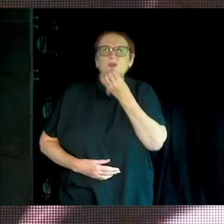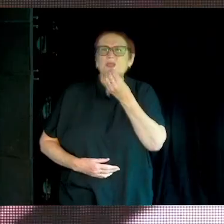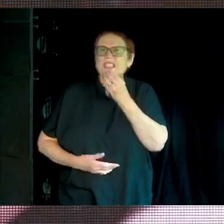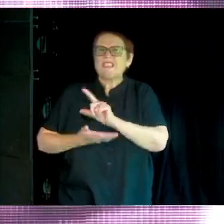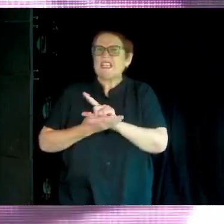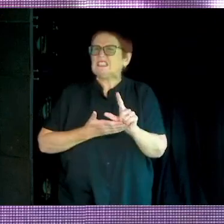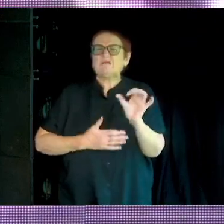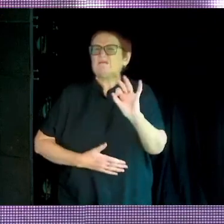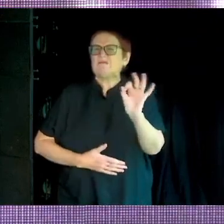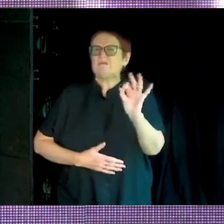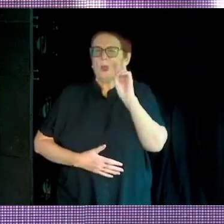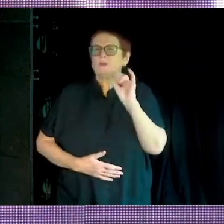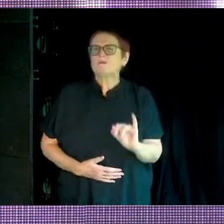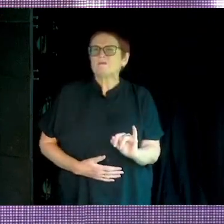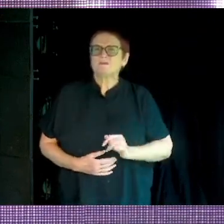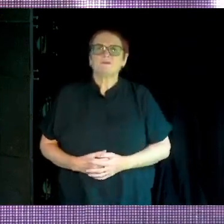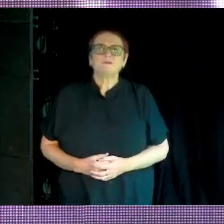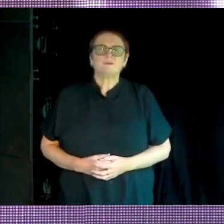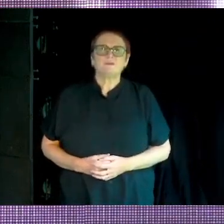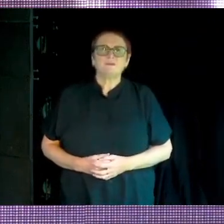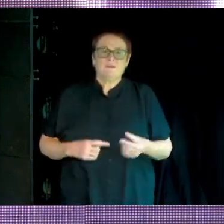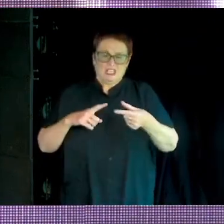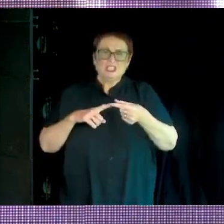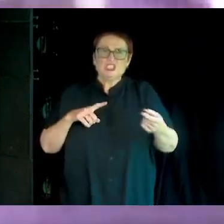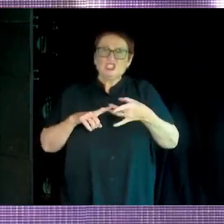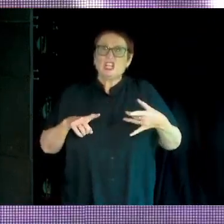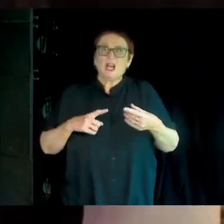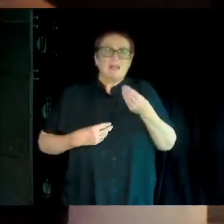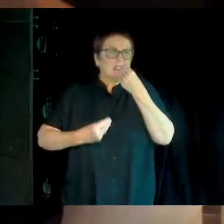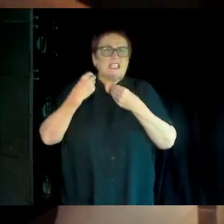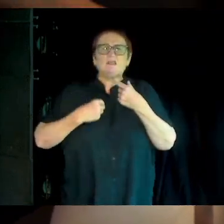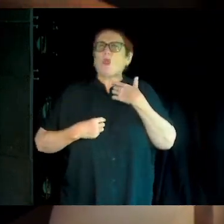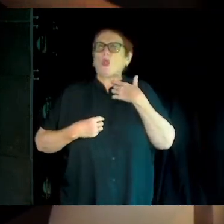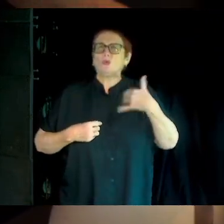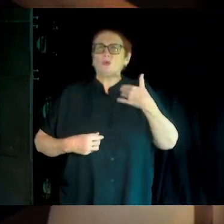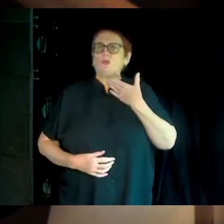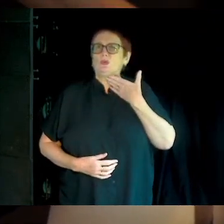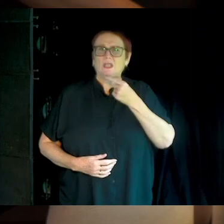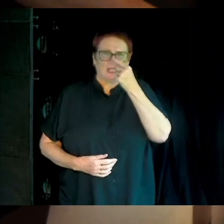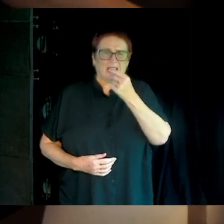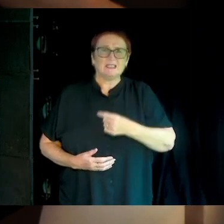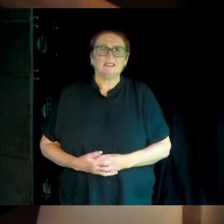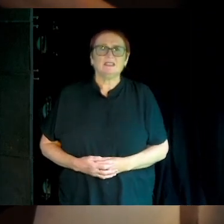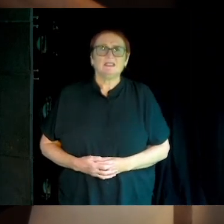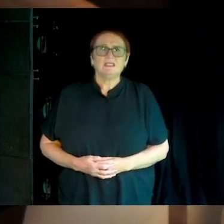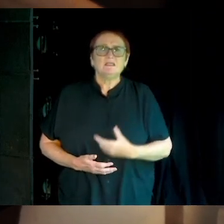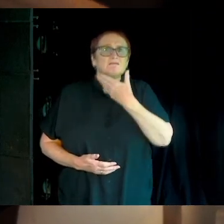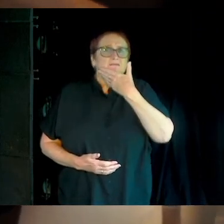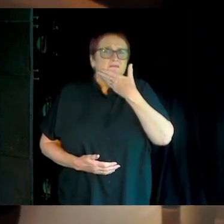the for the presentation but it's also very sharp and it could hurt you while you're eating so with this one because it's such a nice look at the meat it's so nice and beautiful